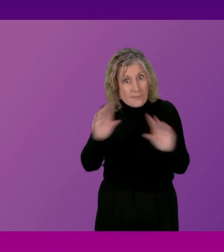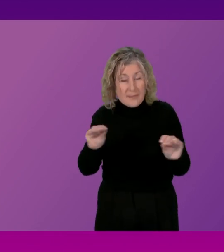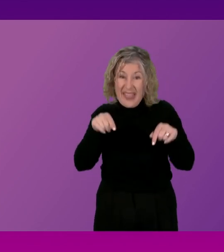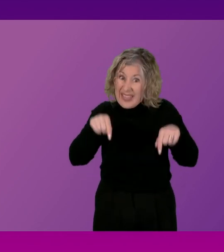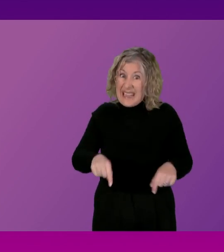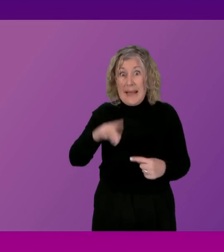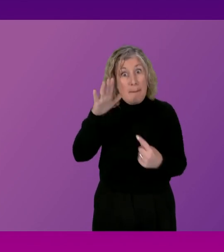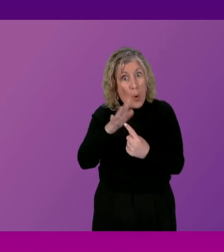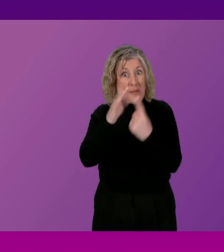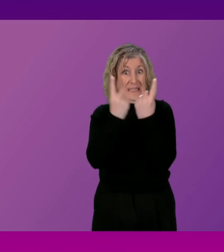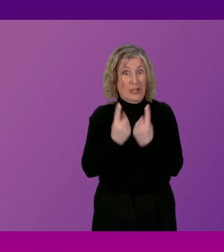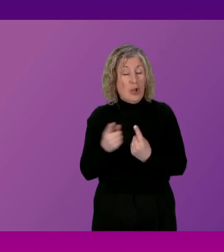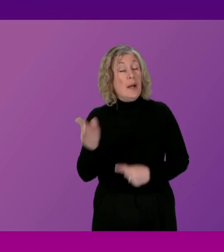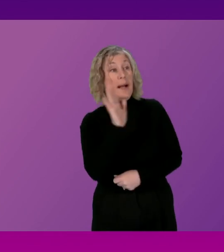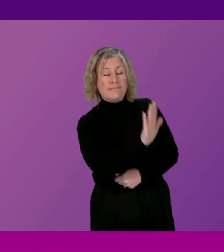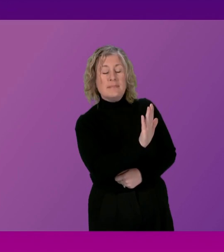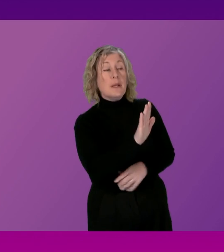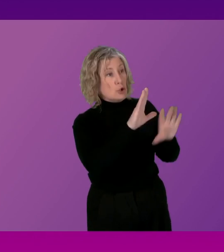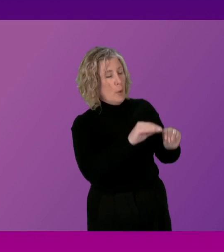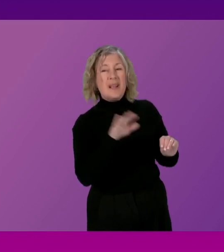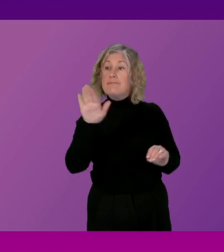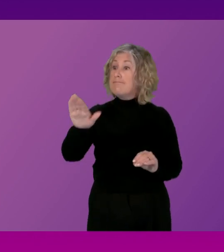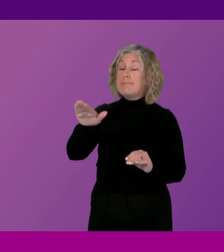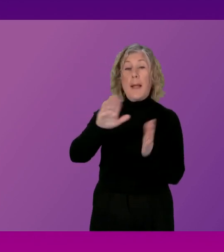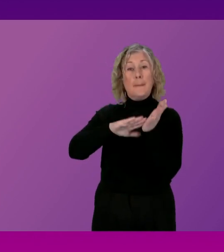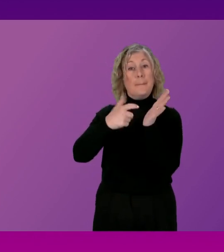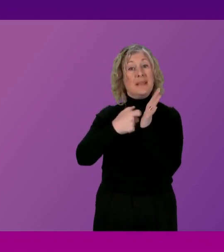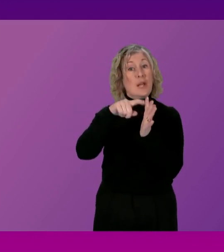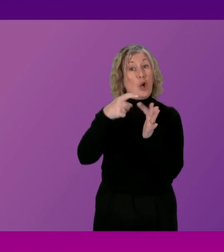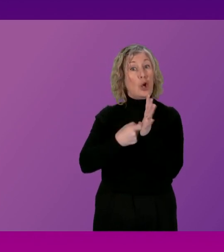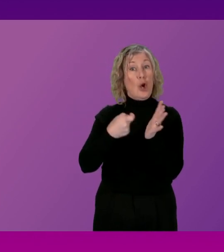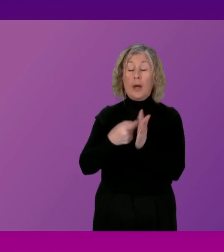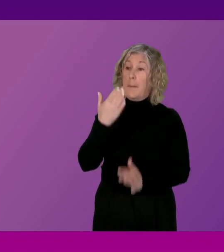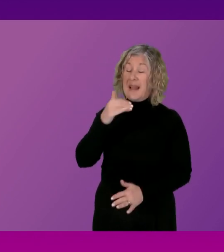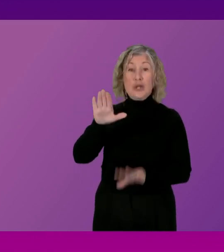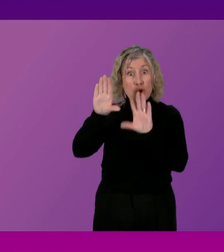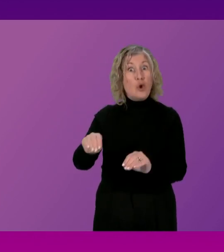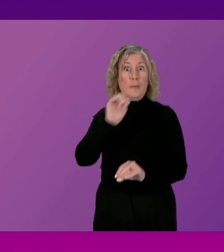What are you hiding? Mr Kerr, I must ask you to cease shouting from your seat.